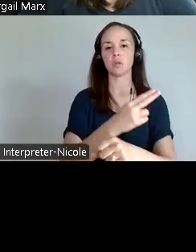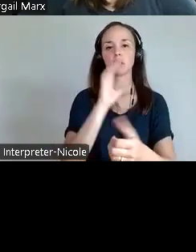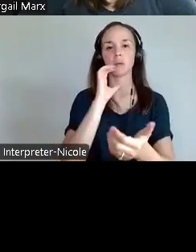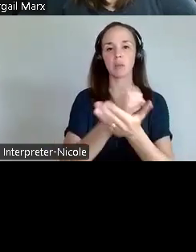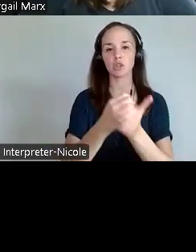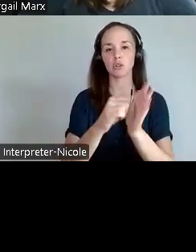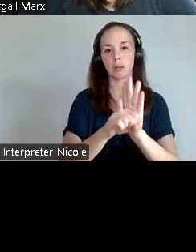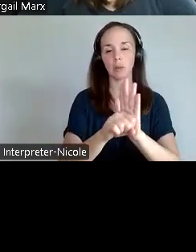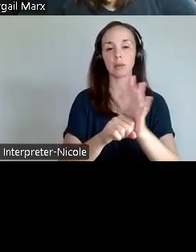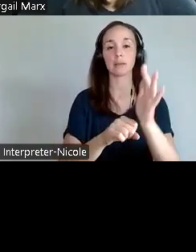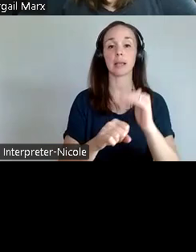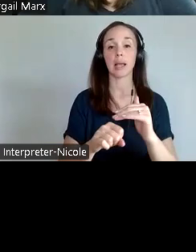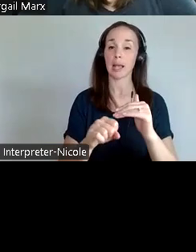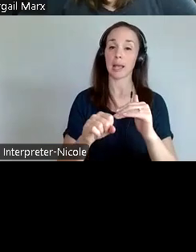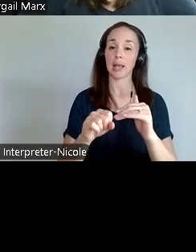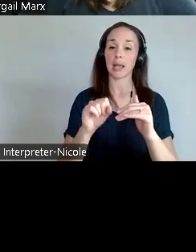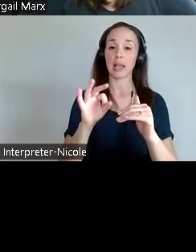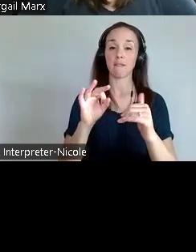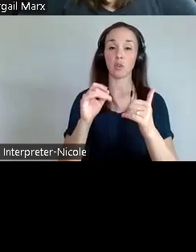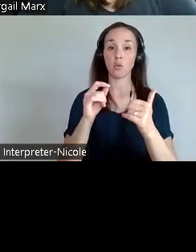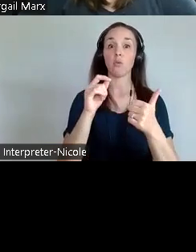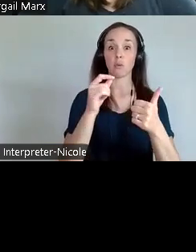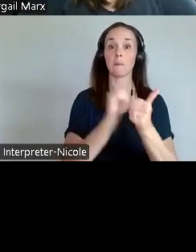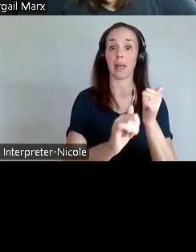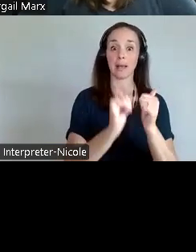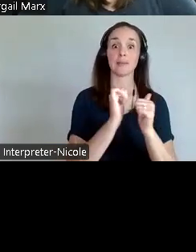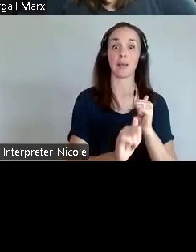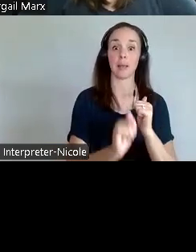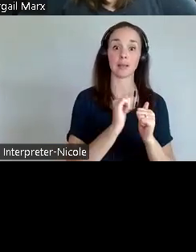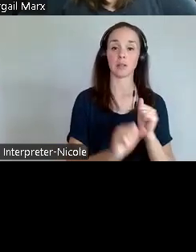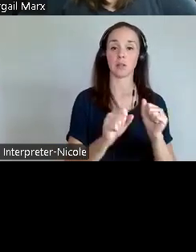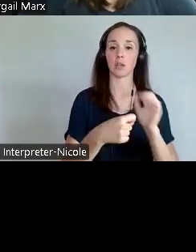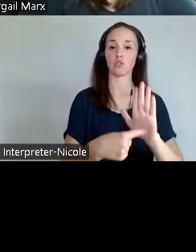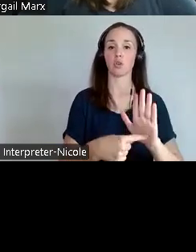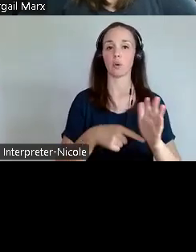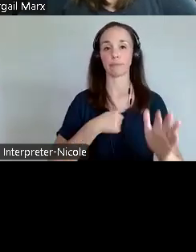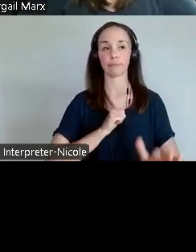and then finally, if you could get through all of that to show how smart you are, whatever